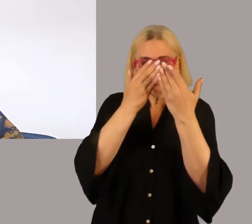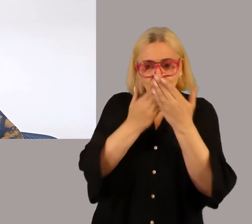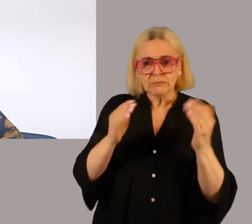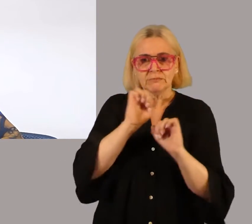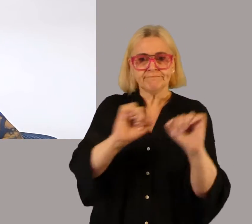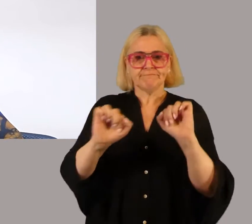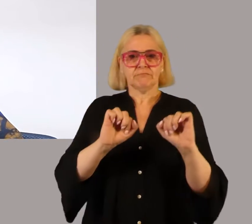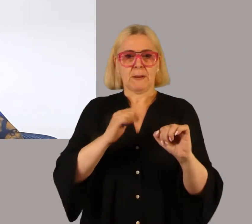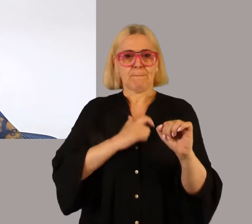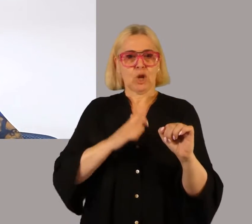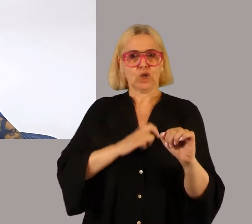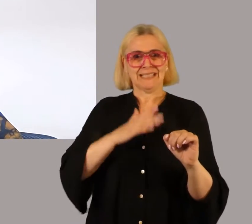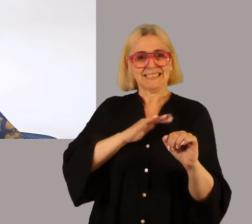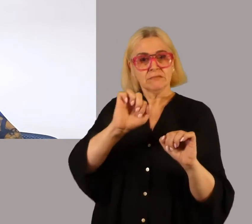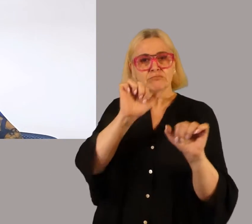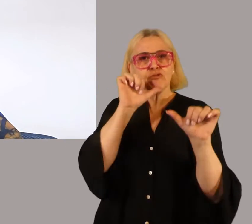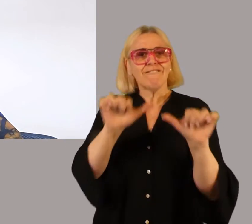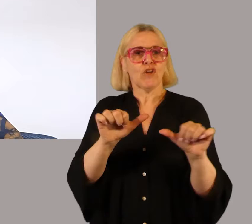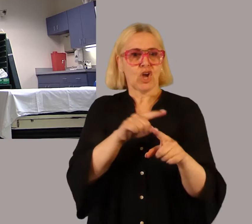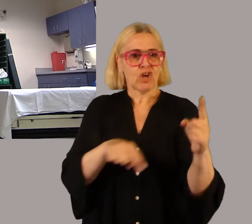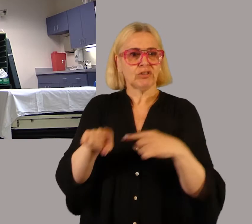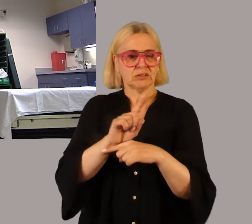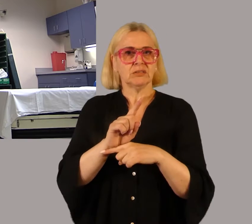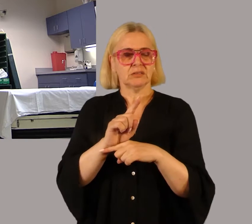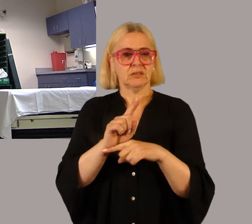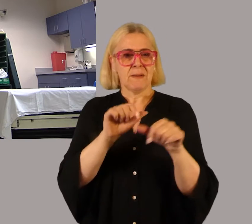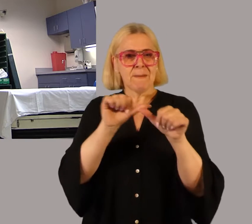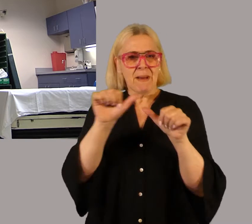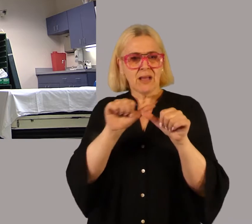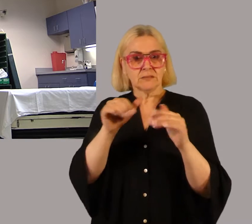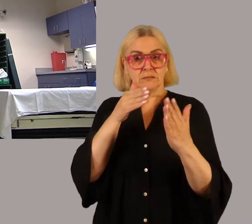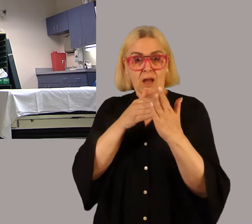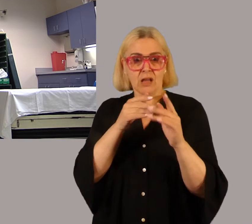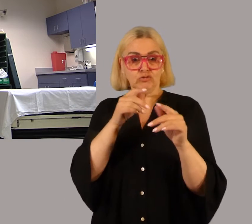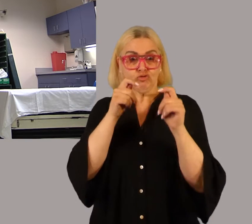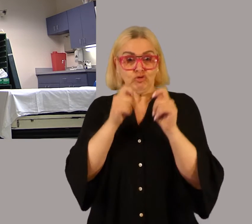respecting personal needs and preferences. Better targeting of treatments is also needed